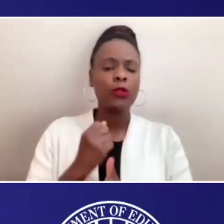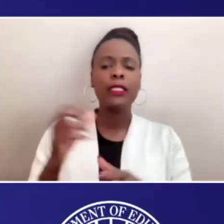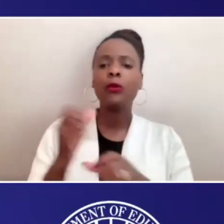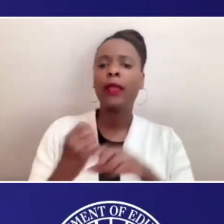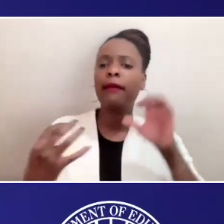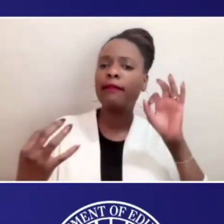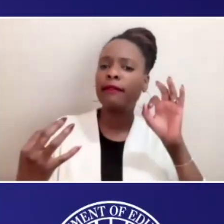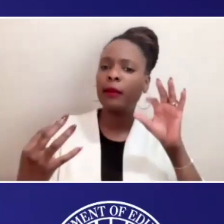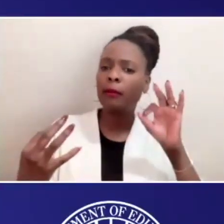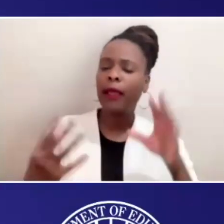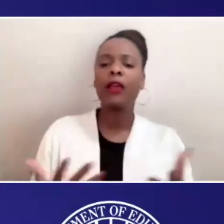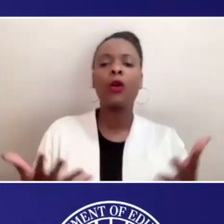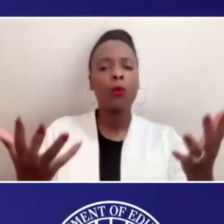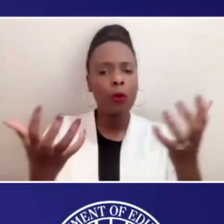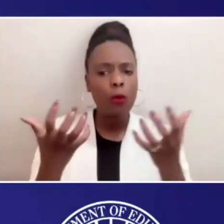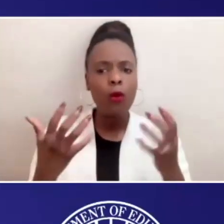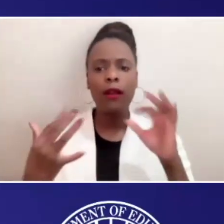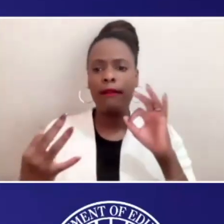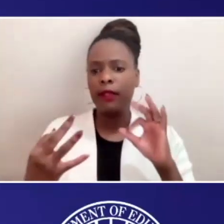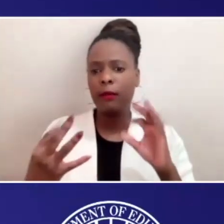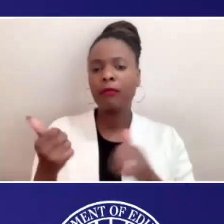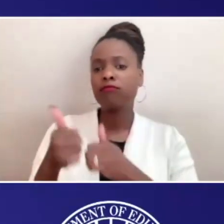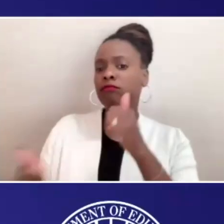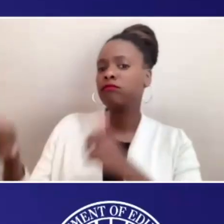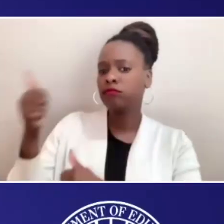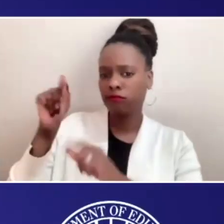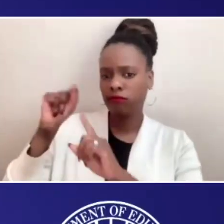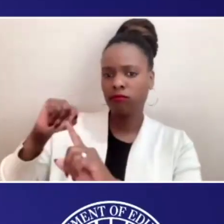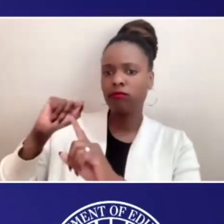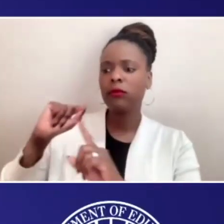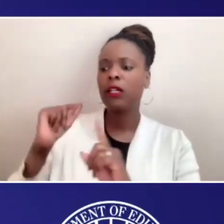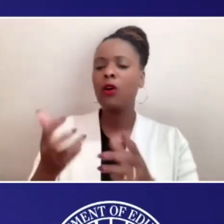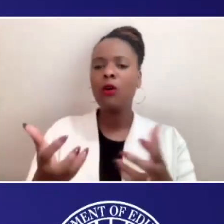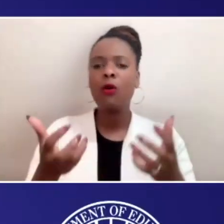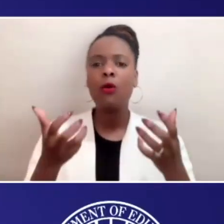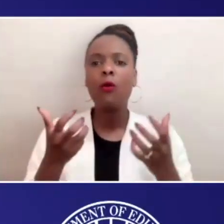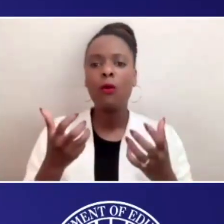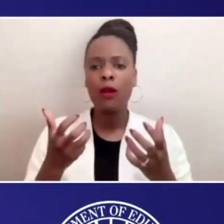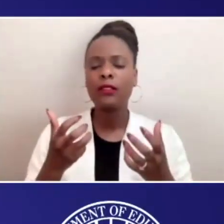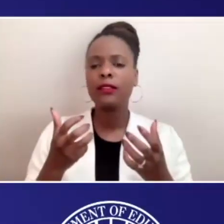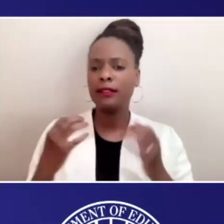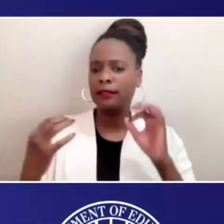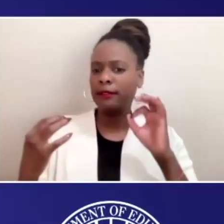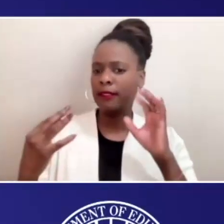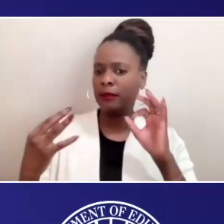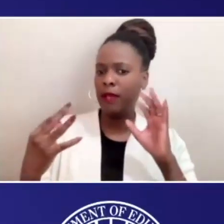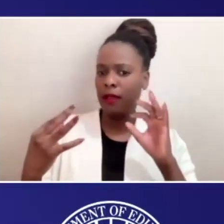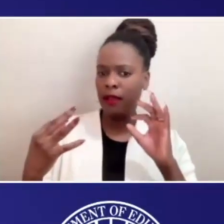And we would like some feedback. The Undersecretary would really like the feedback on the whole for that.